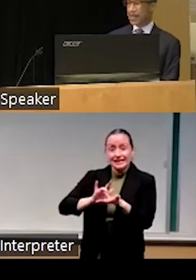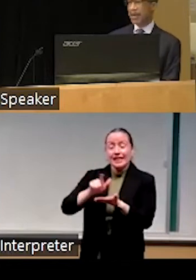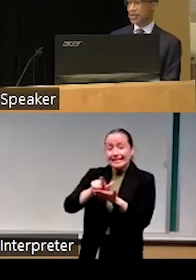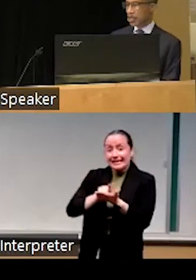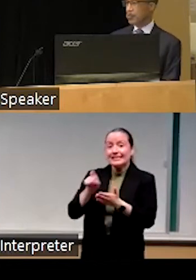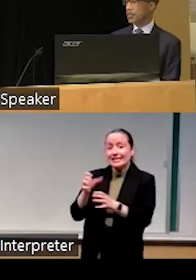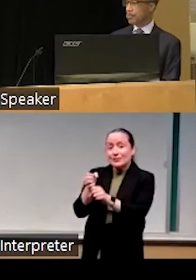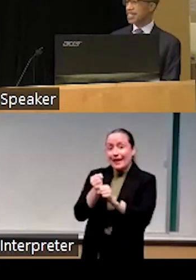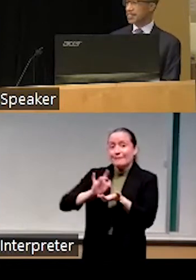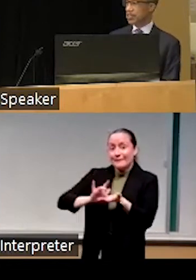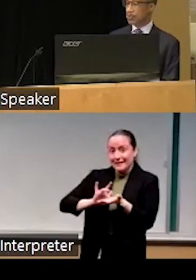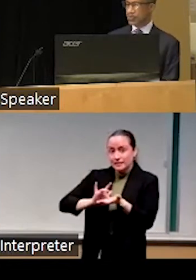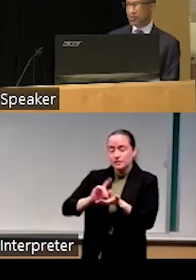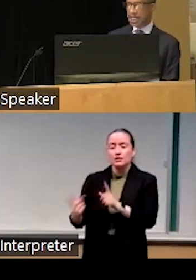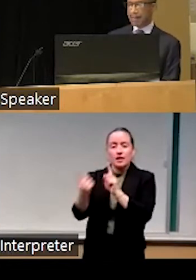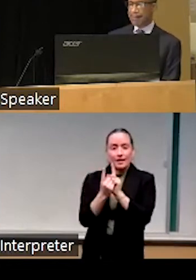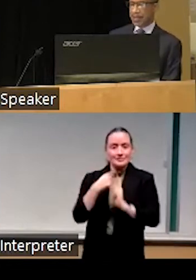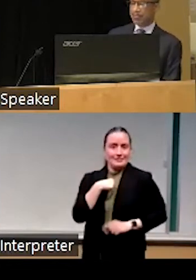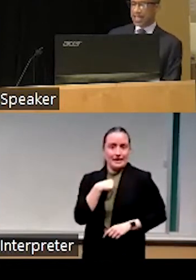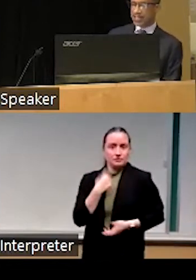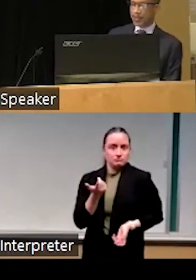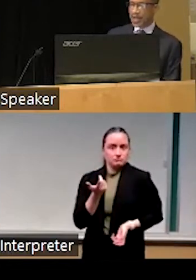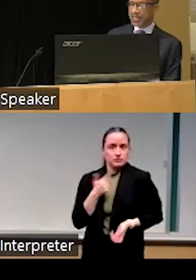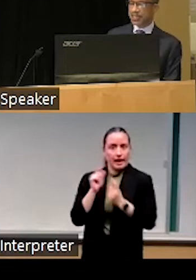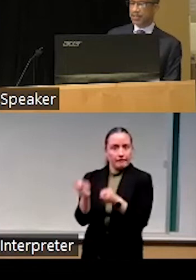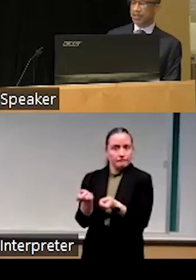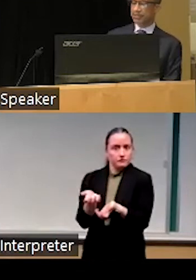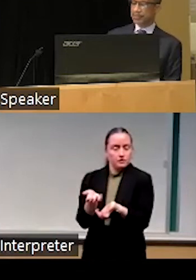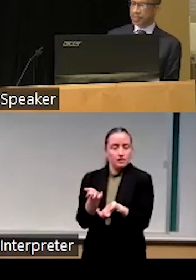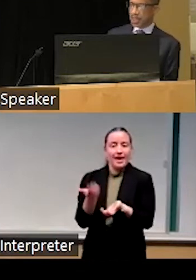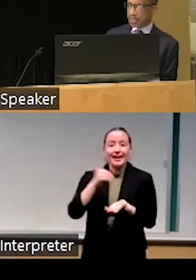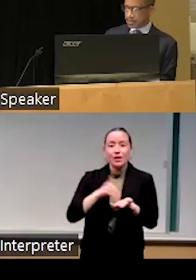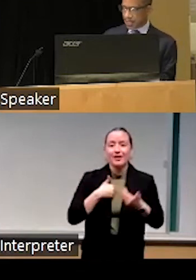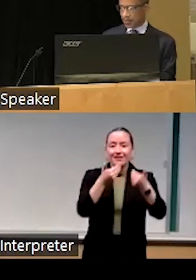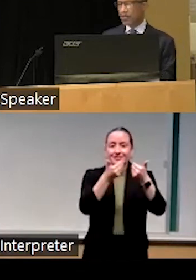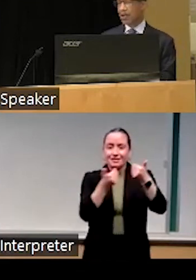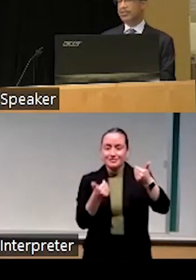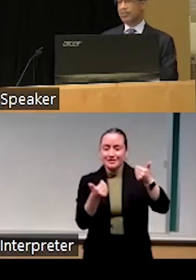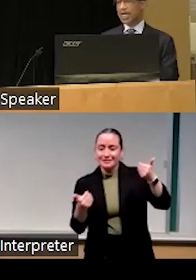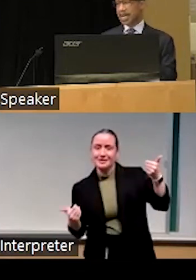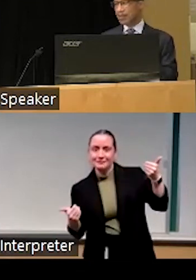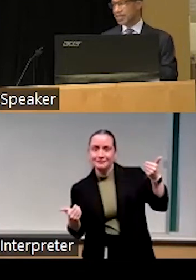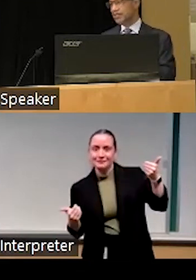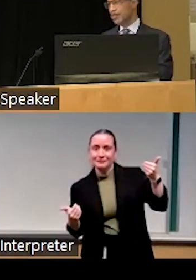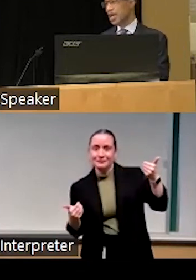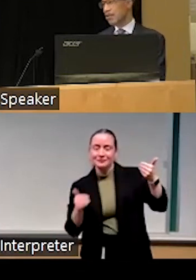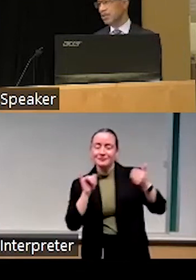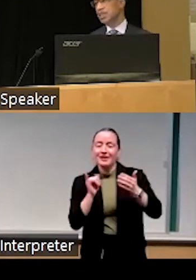they have to come basically go through me and that separation it's it's in part my dominance my power